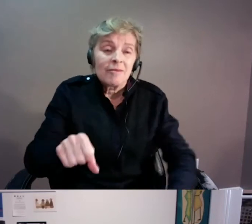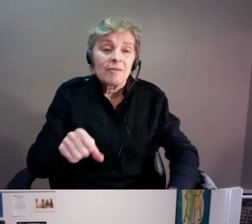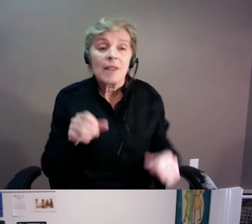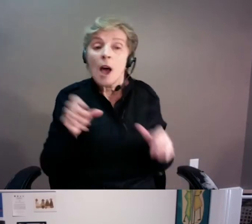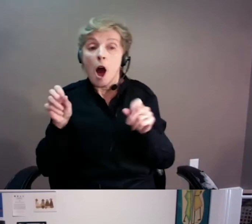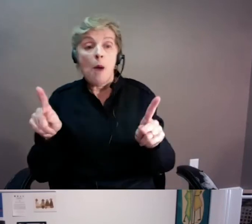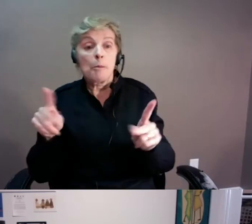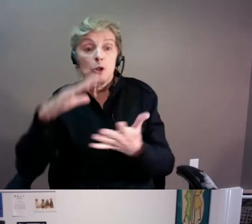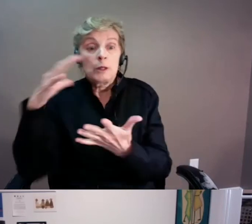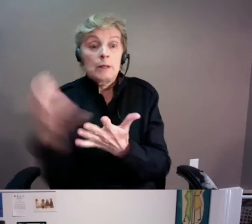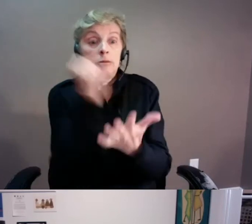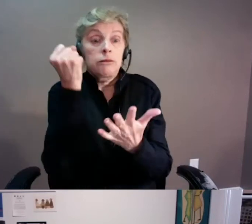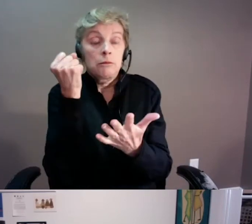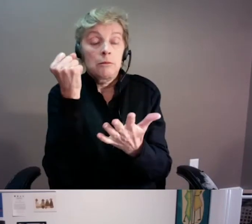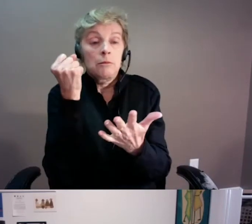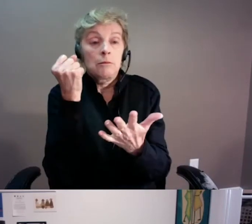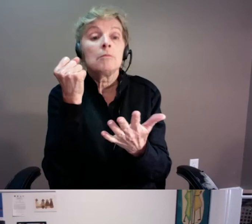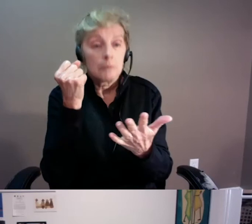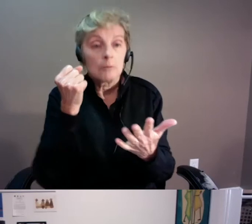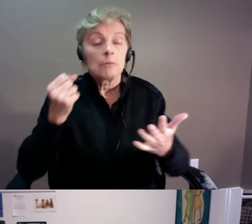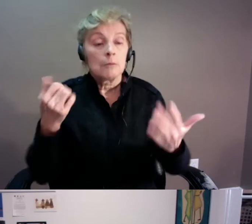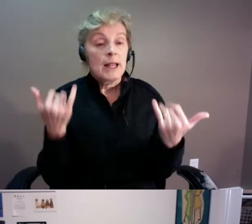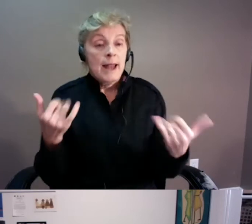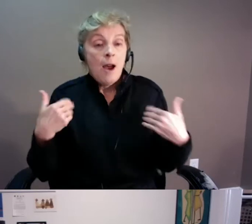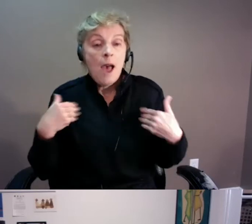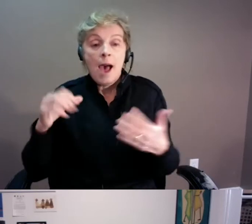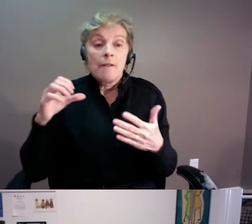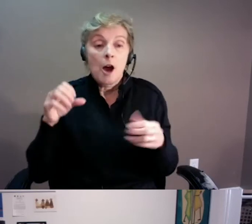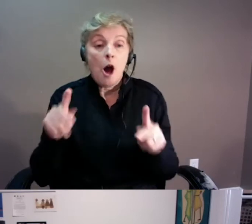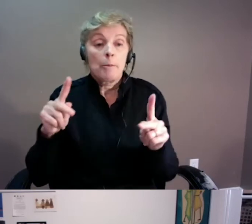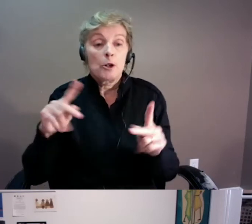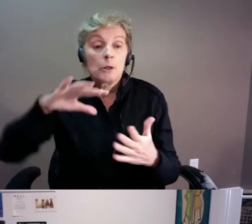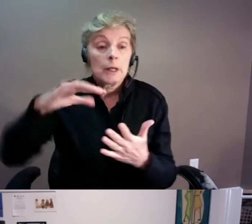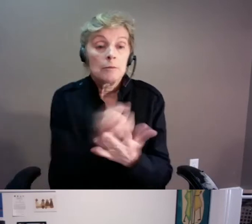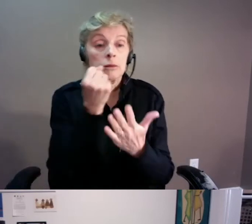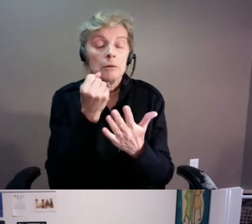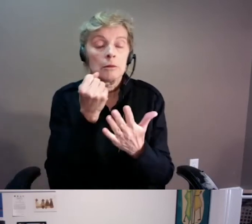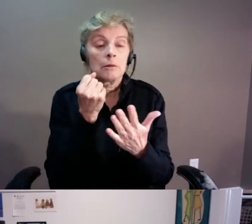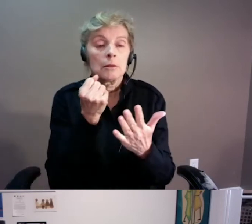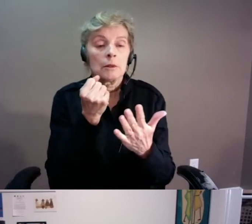and I think that's the opportunity that that we now have to advance that agenda here in Canada in